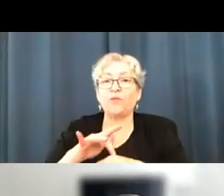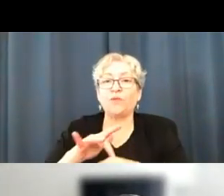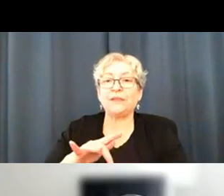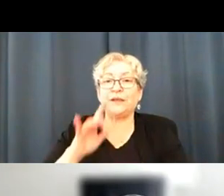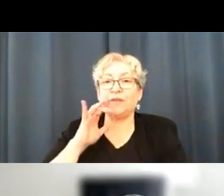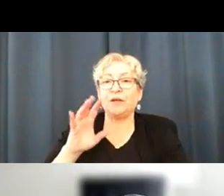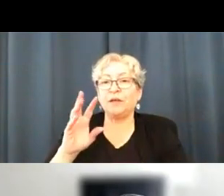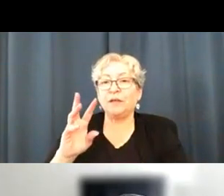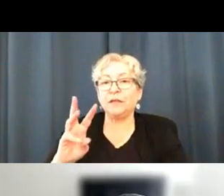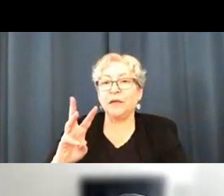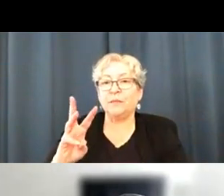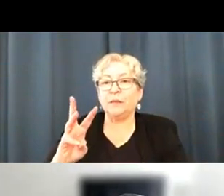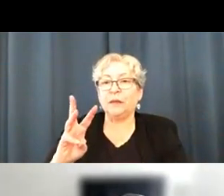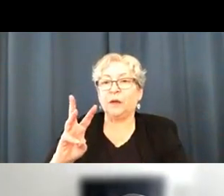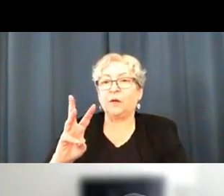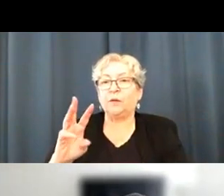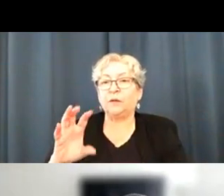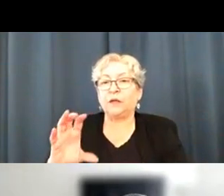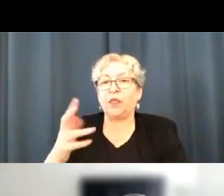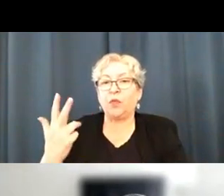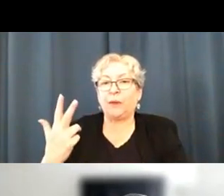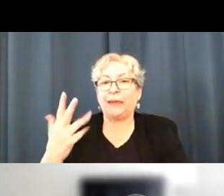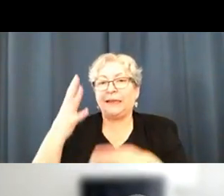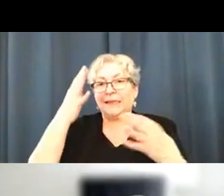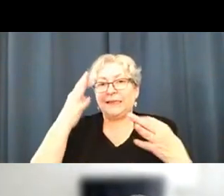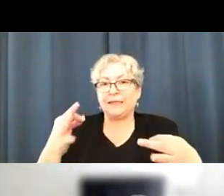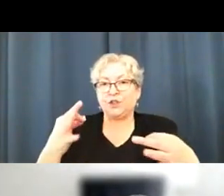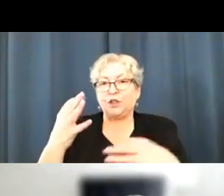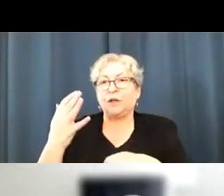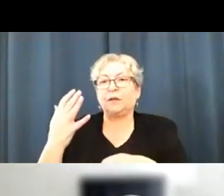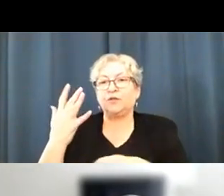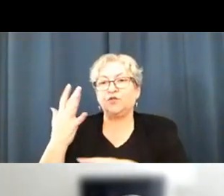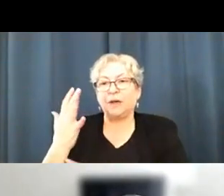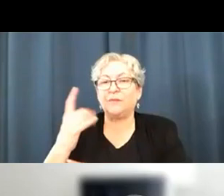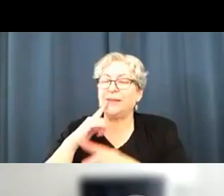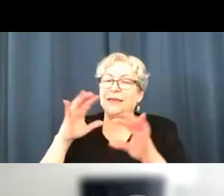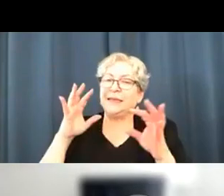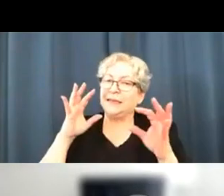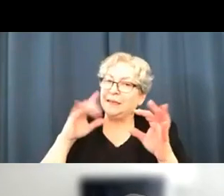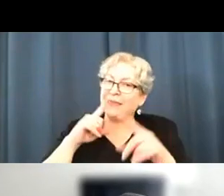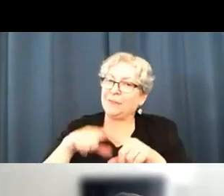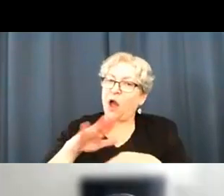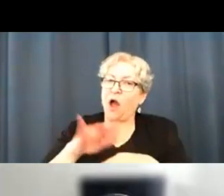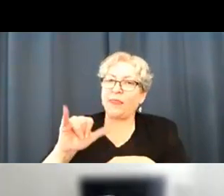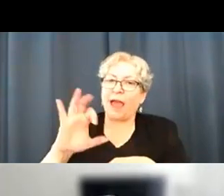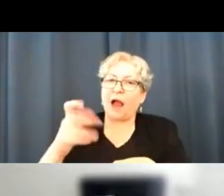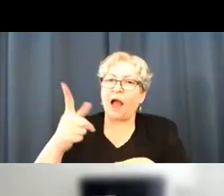"The Decision Tree", because it depends on the context and it depends a lot on the context.